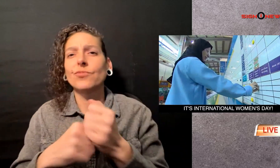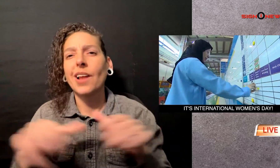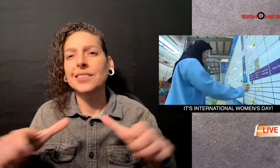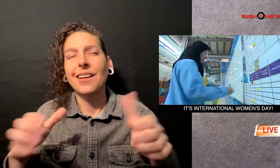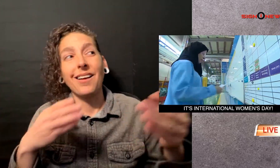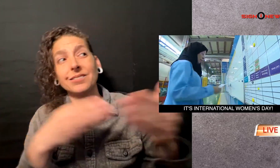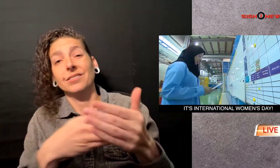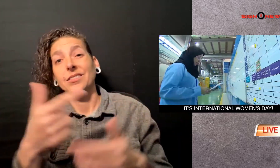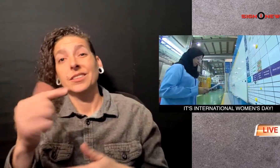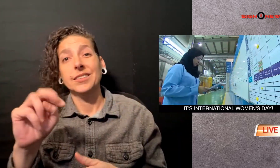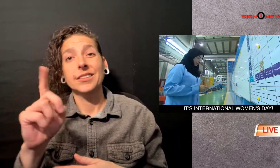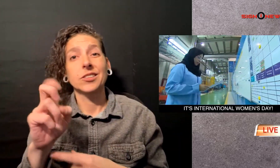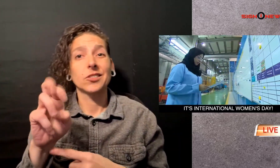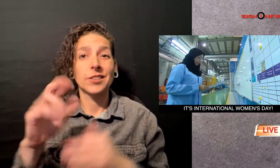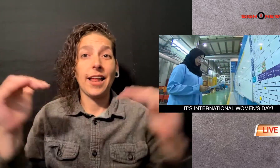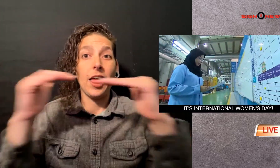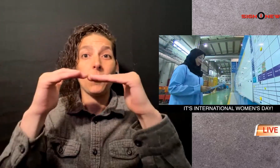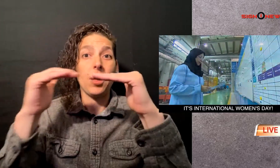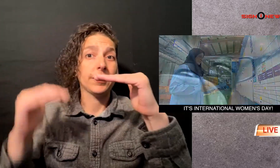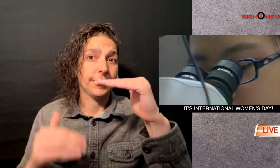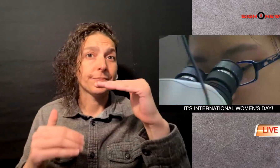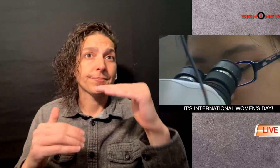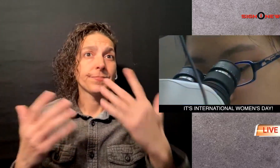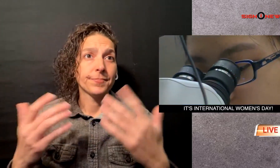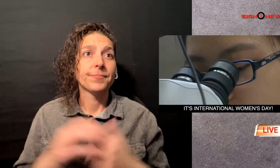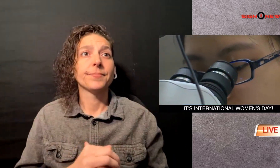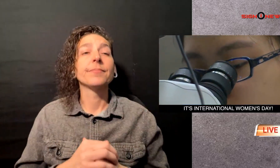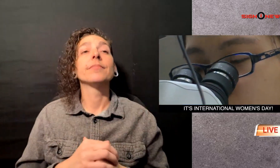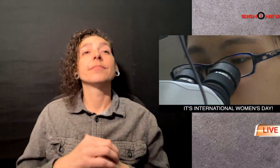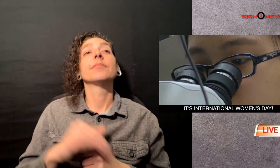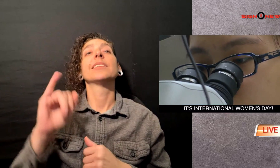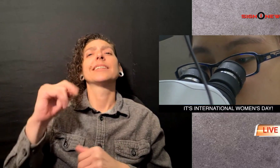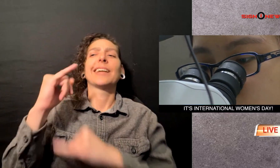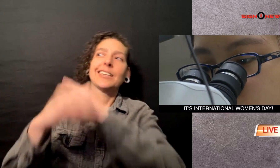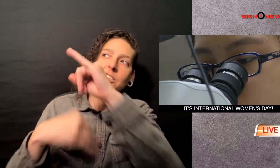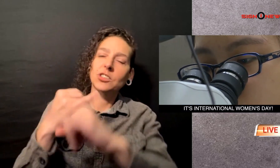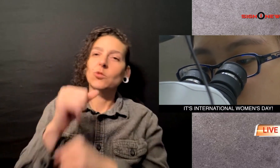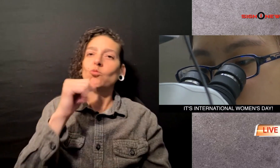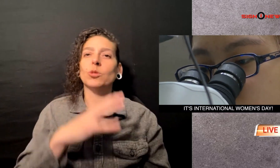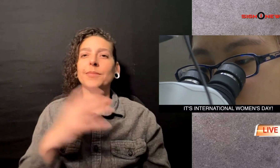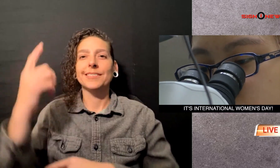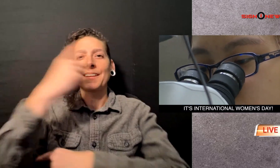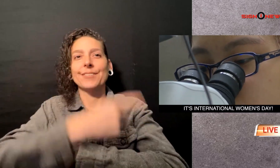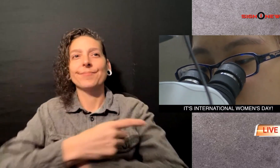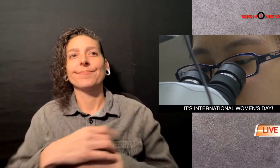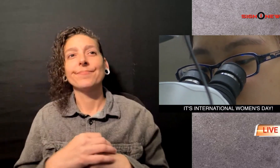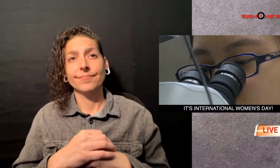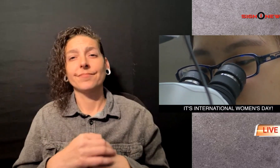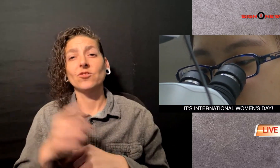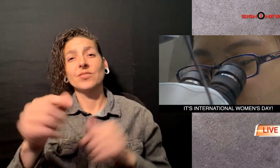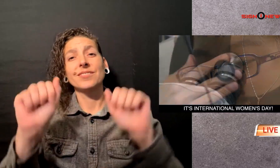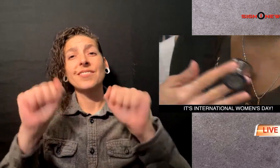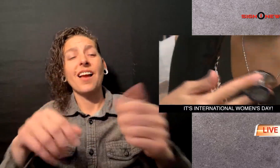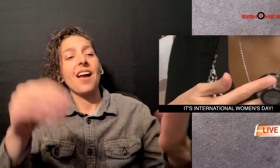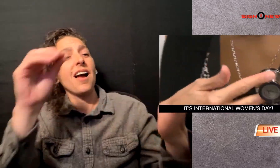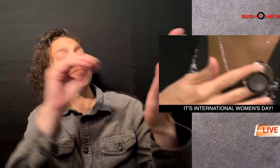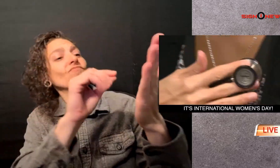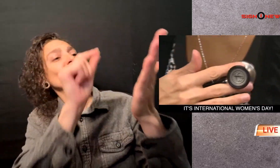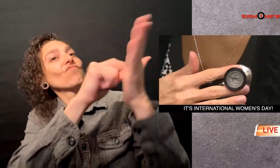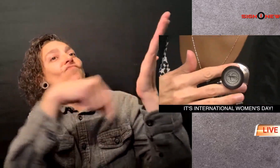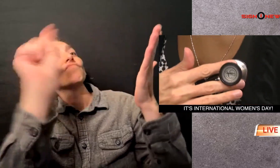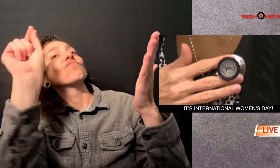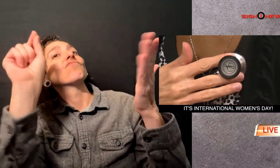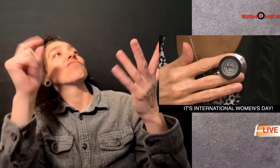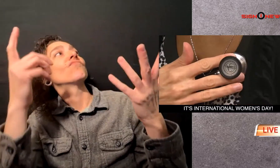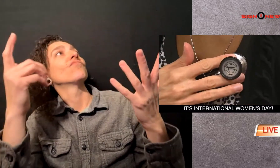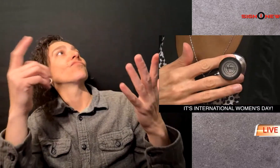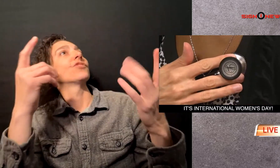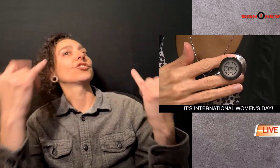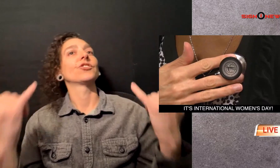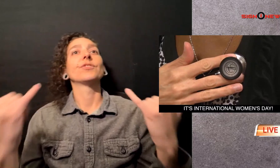gender inequality its international women's day you can mark the day by taking part in a